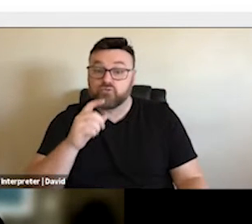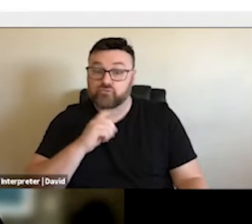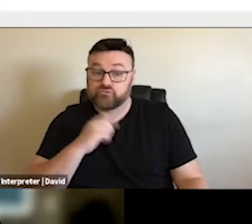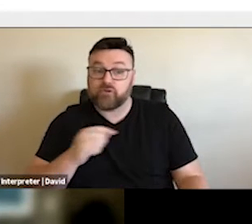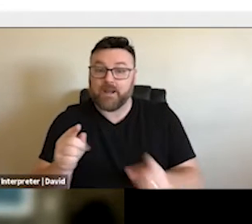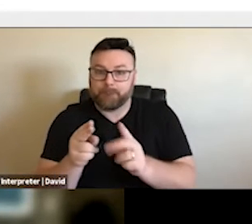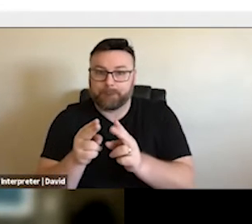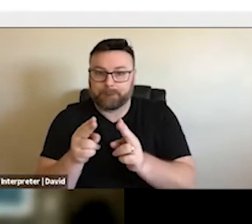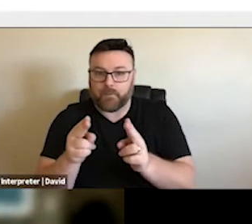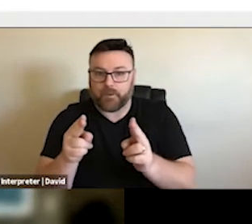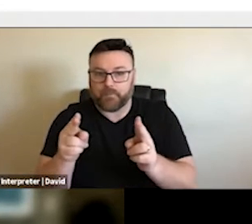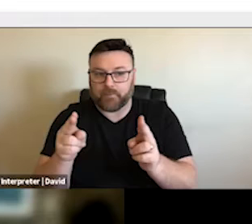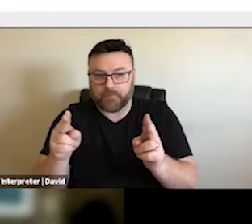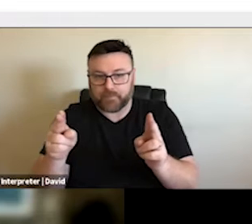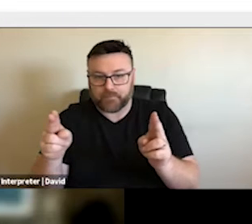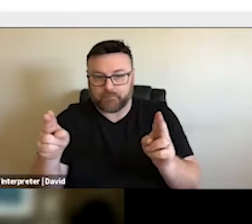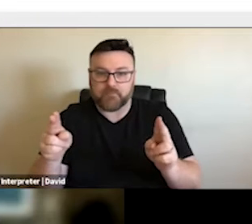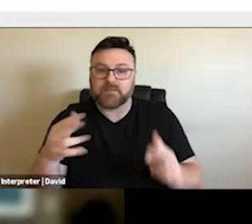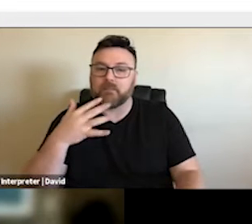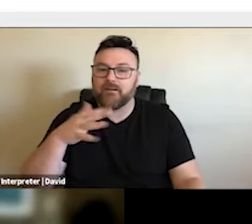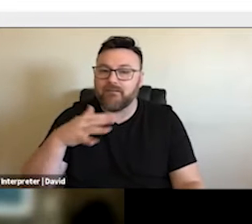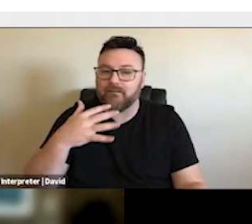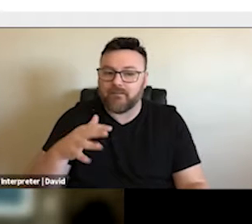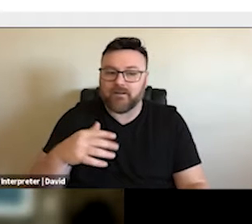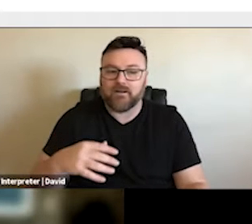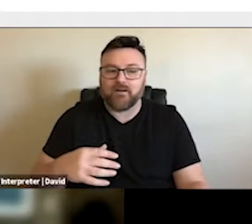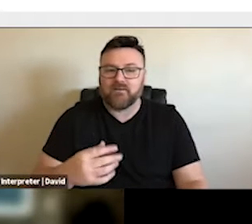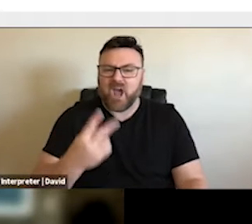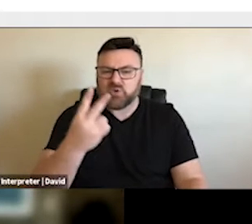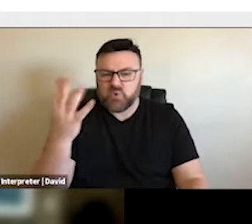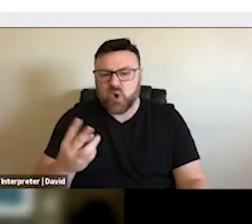when two thirds or more were ready to attend whenever permitted.